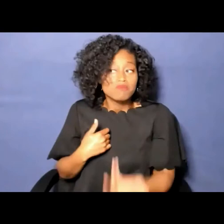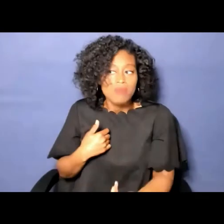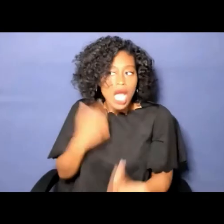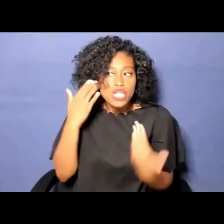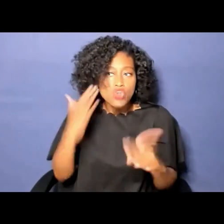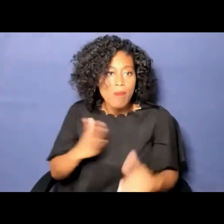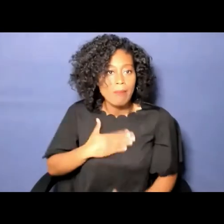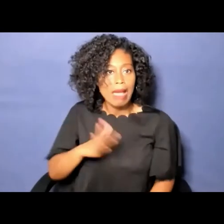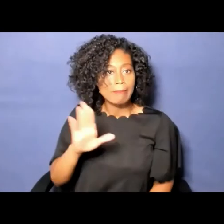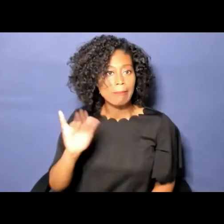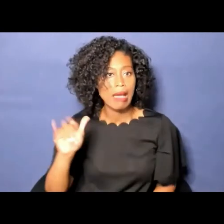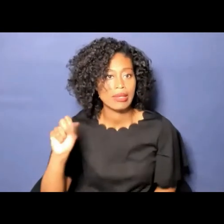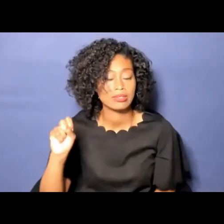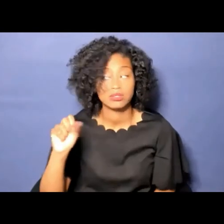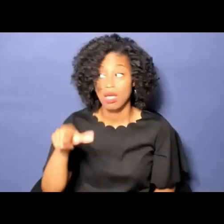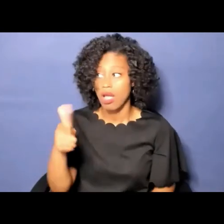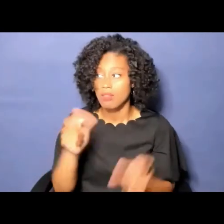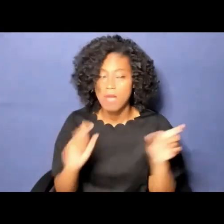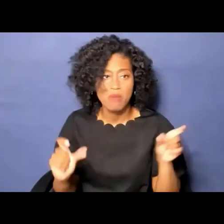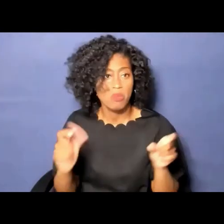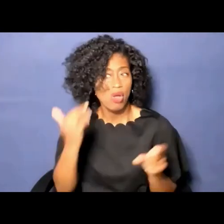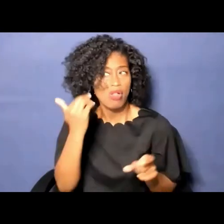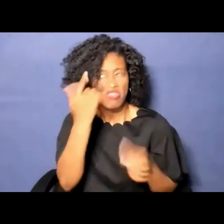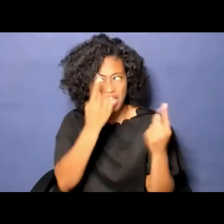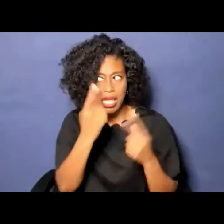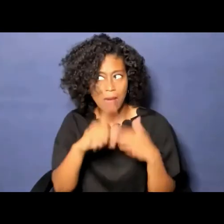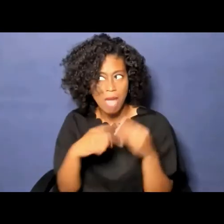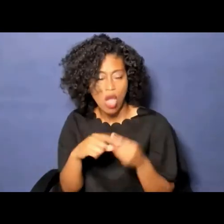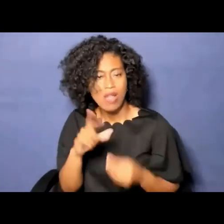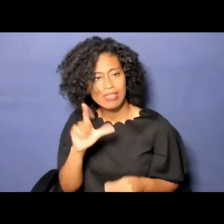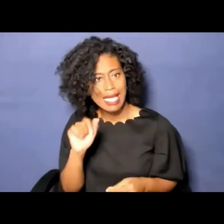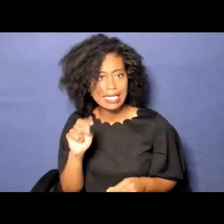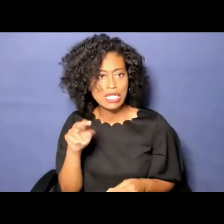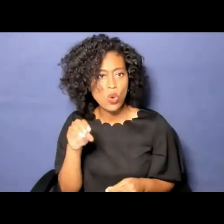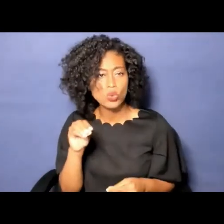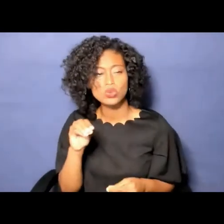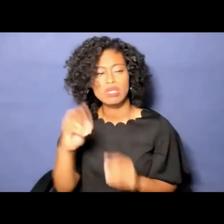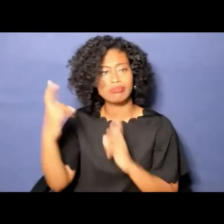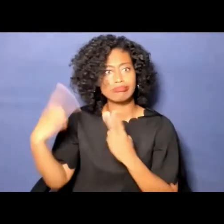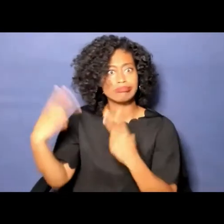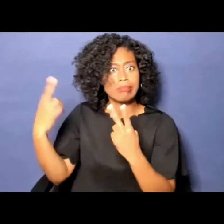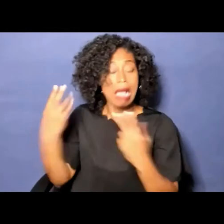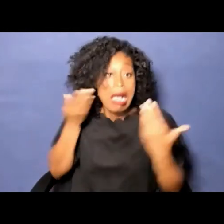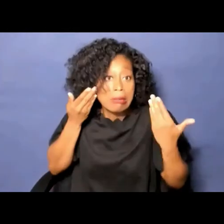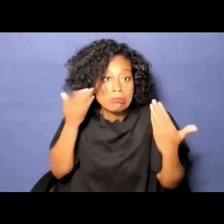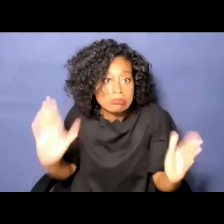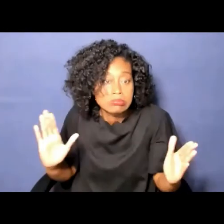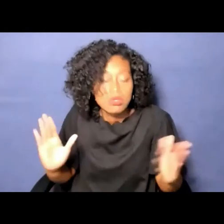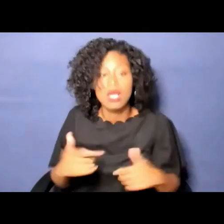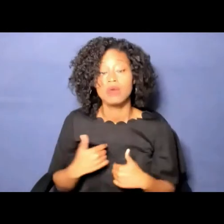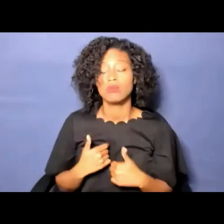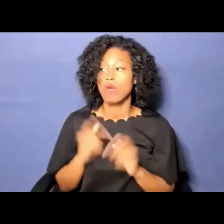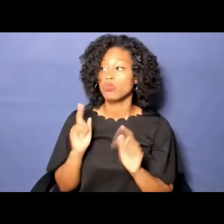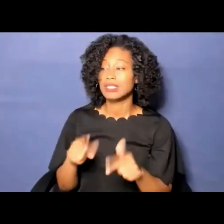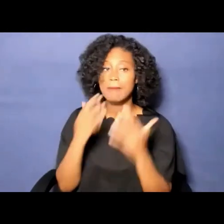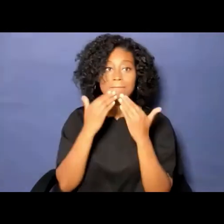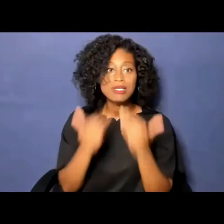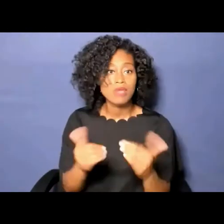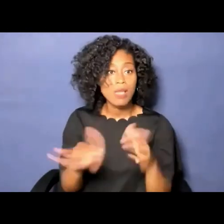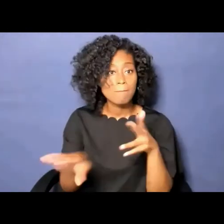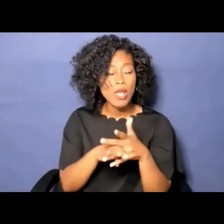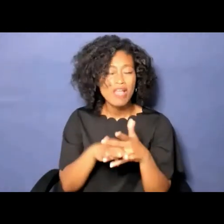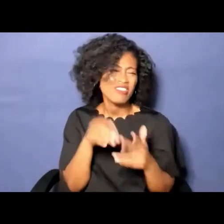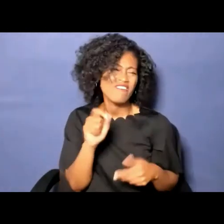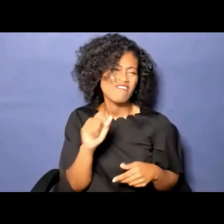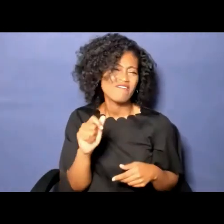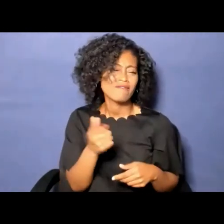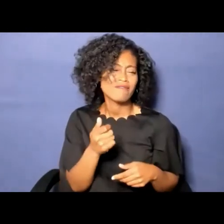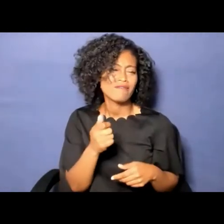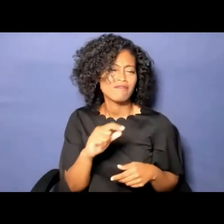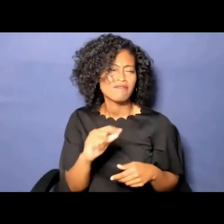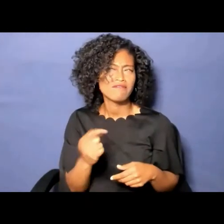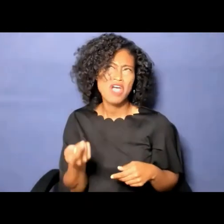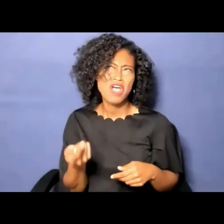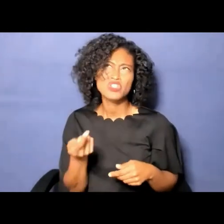that in the few months, the 1st few months of college, I decided to join a ridesharing drive